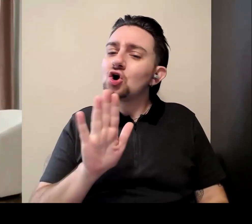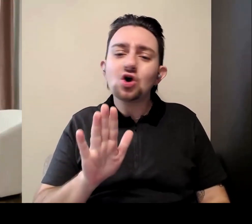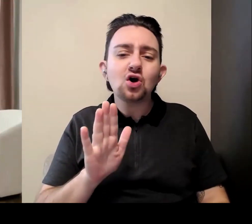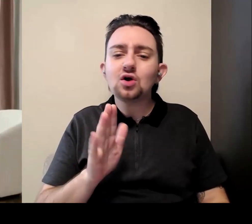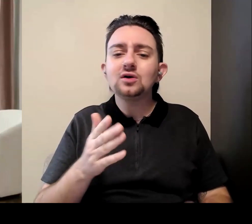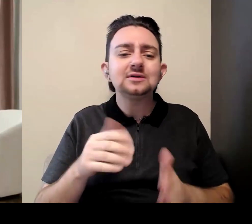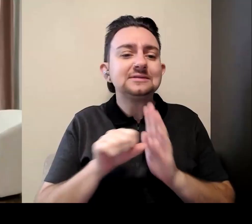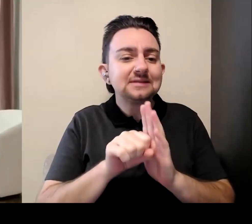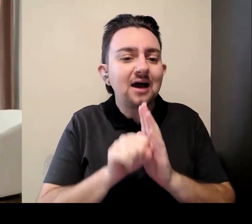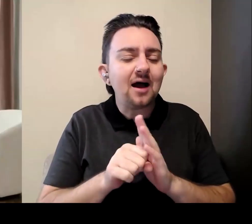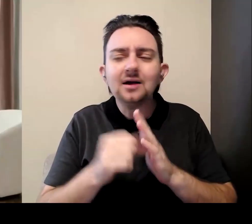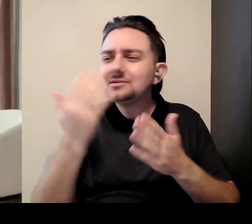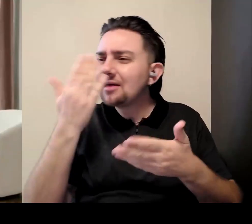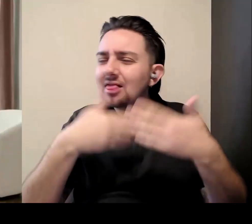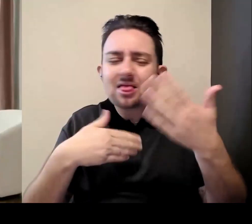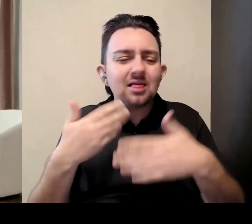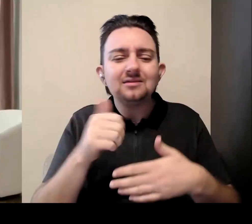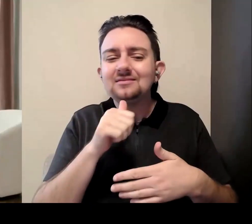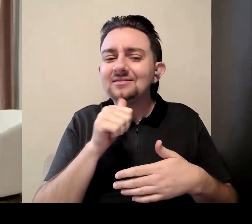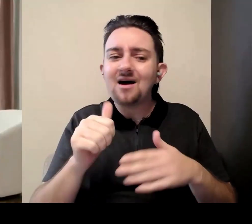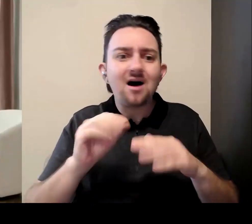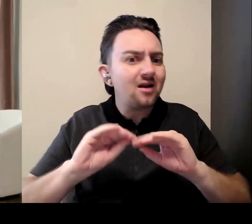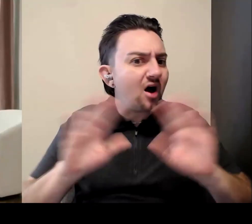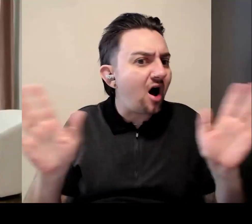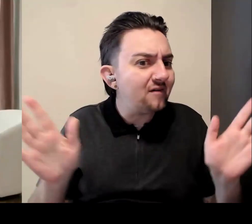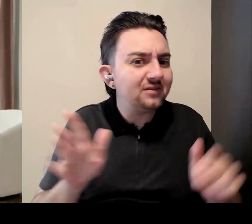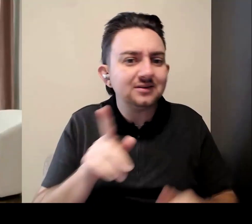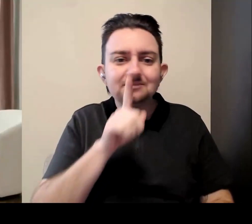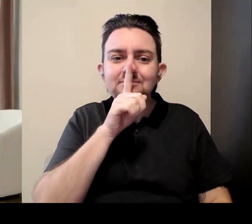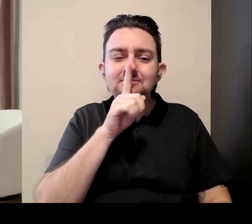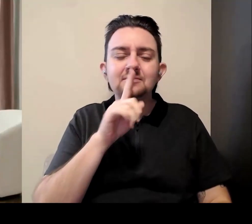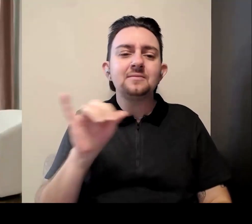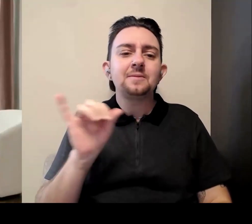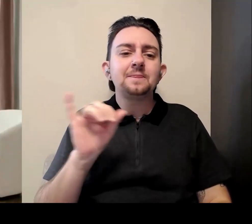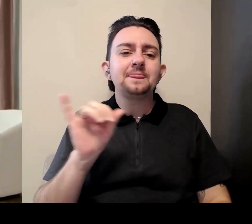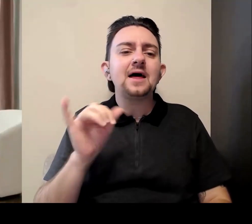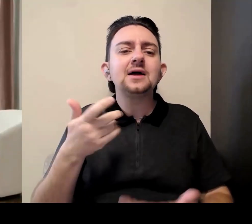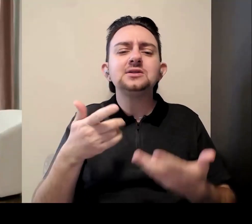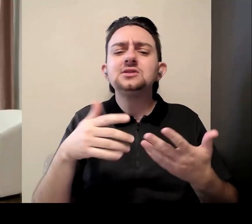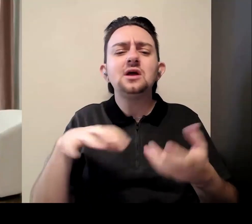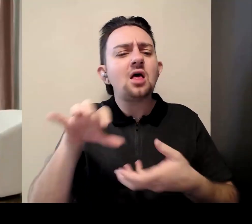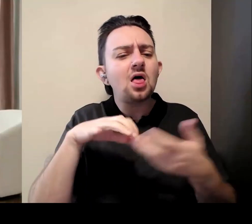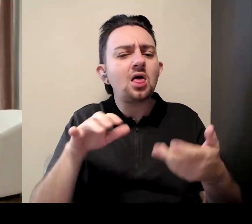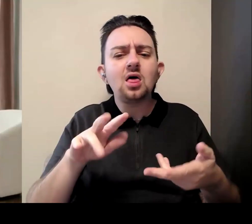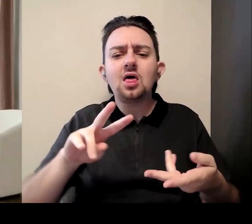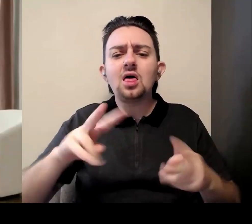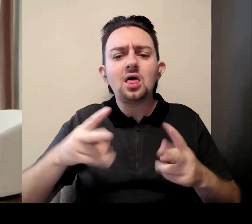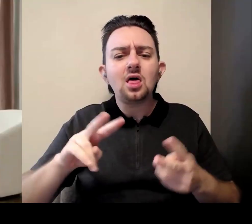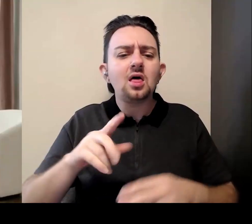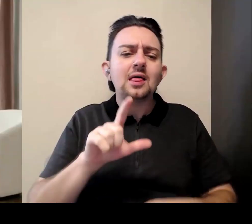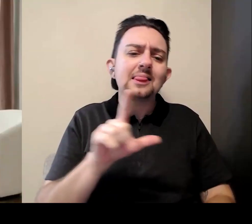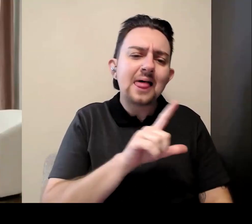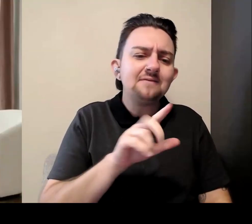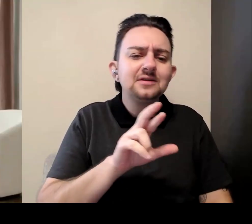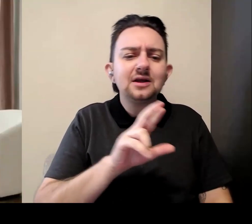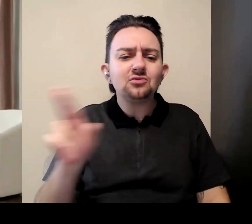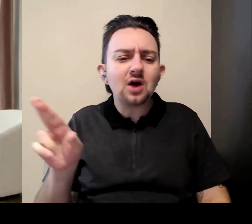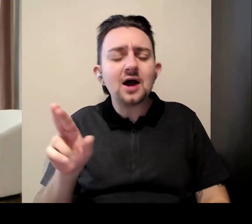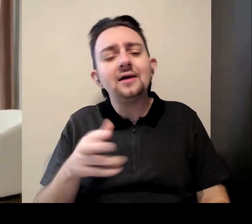You know, there were things like, Always mixing up her left and right. Always. And it's, dyslexia is not just about flipping words.